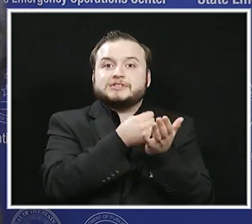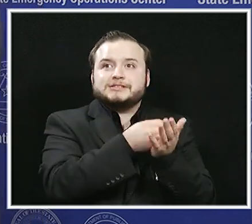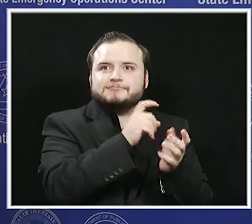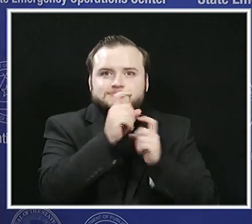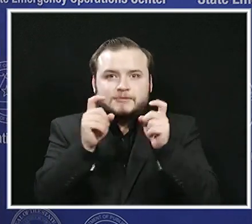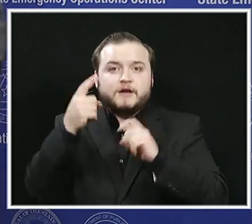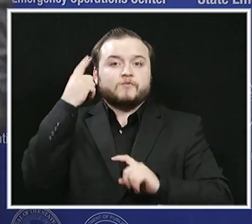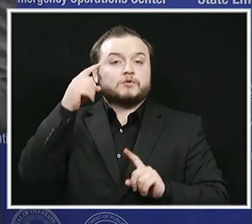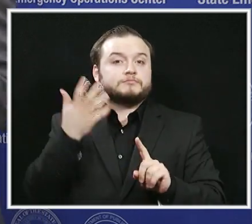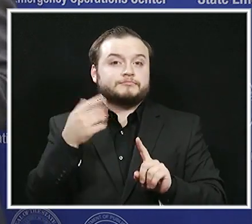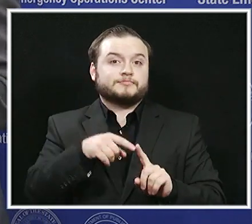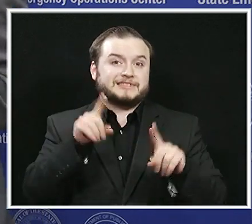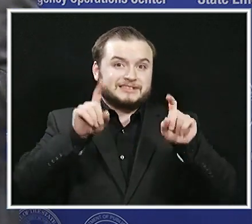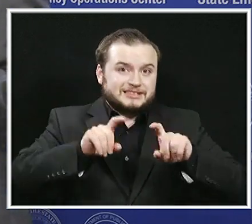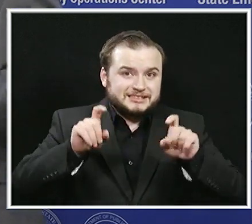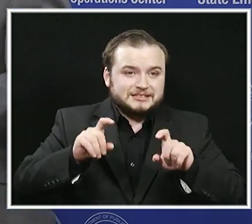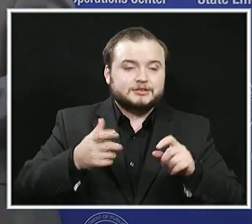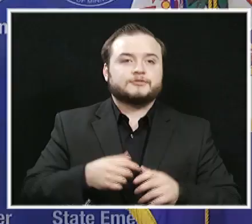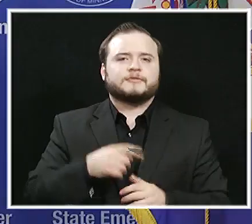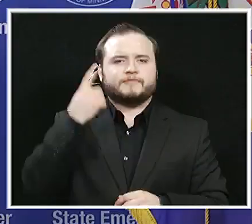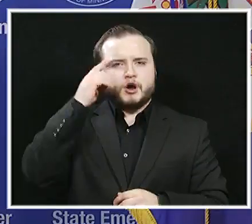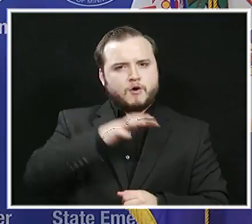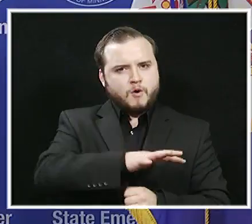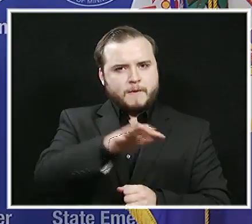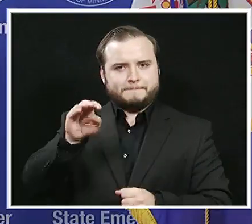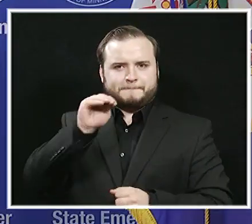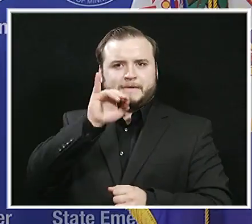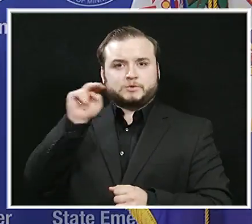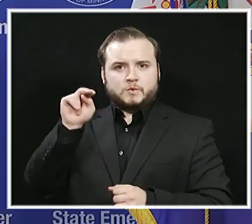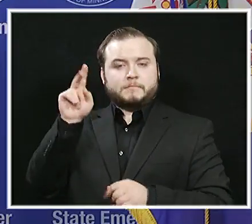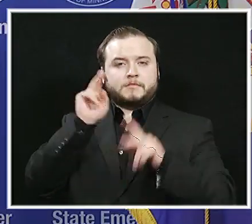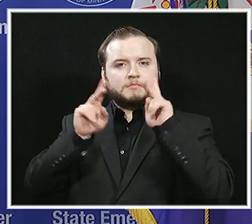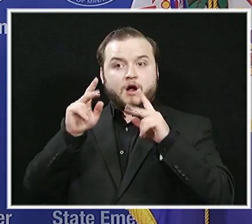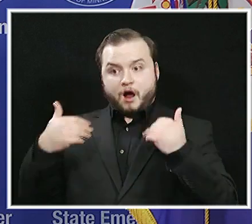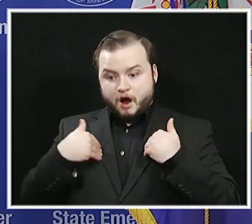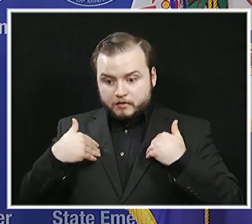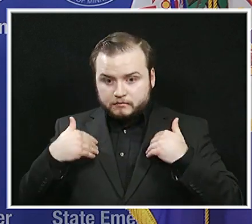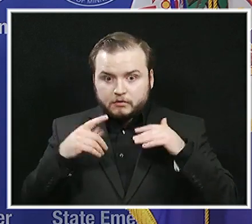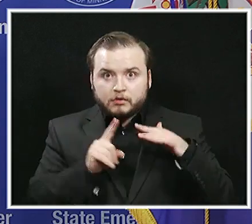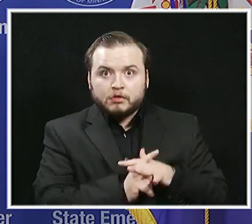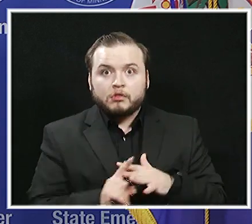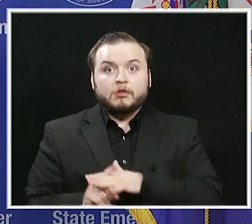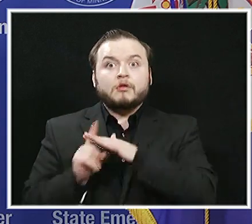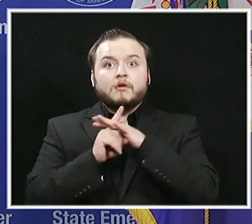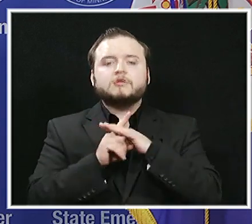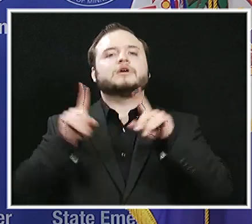private sector are air quiring the things we need and we're in a good spot we announced that landmark testing